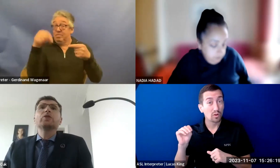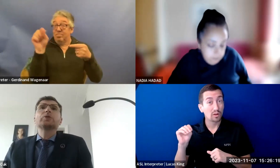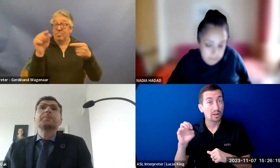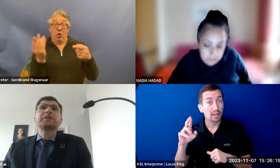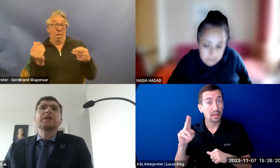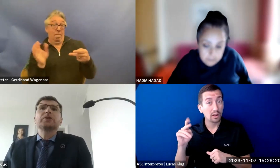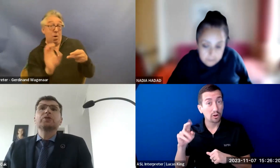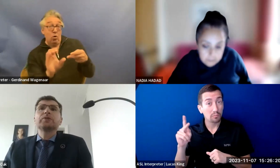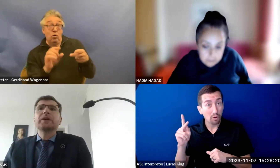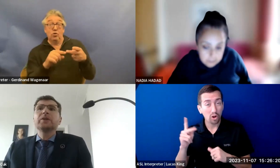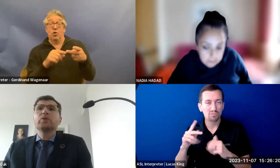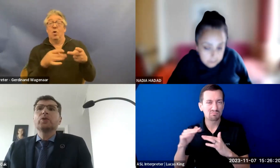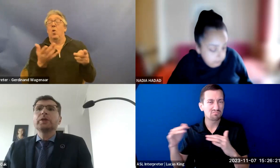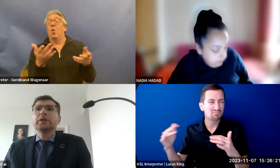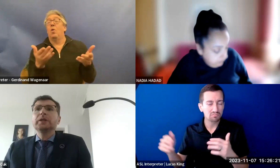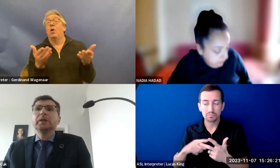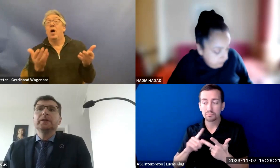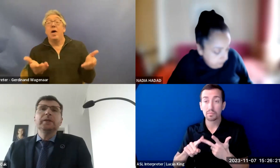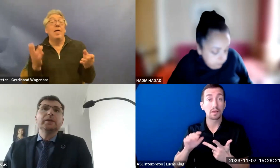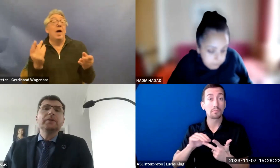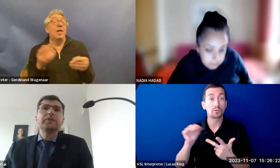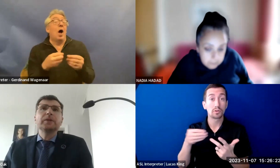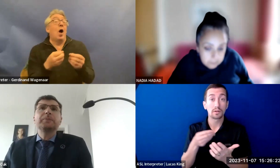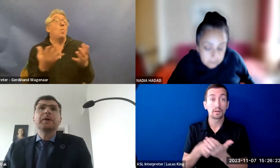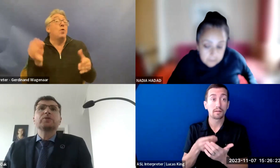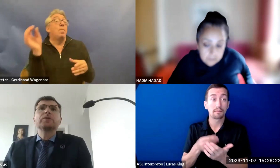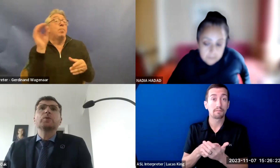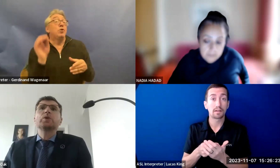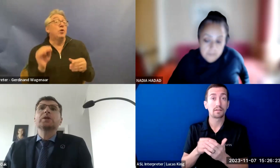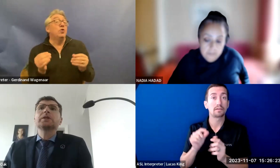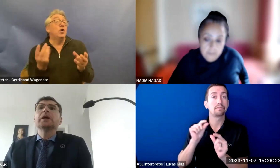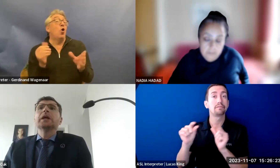And percentages of funding going to different parts of the world.